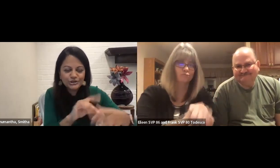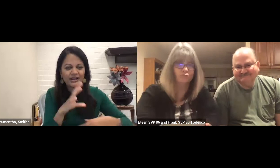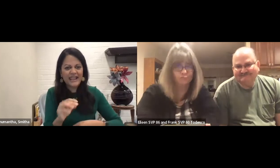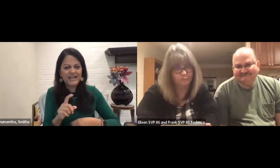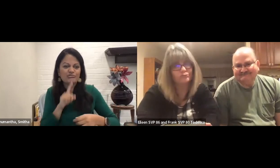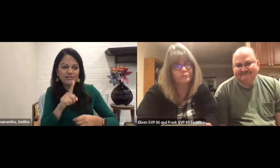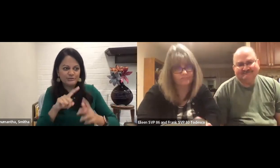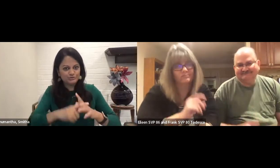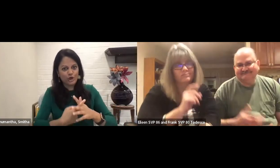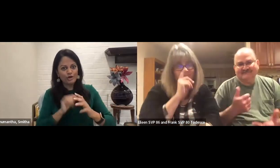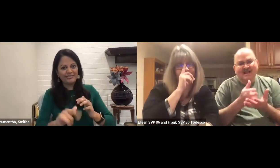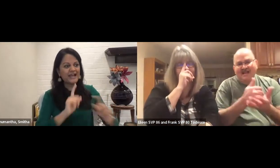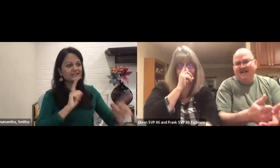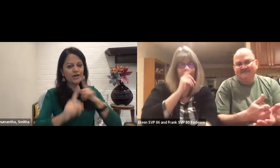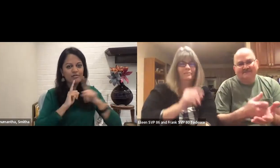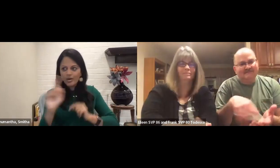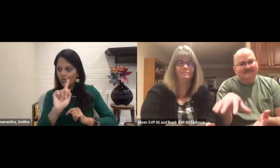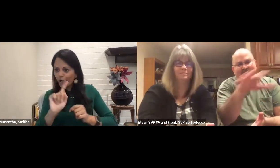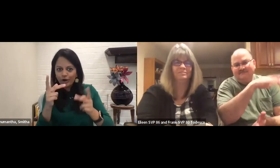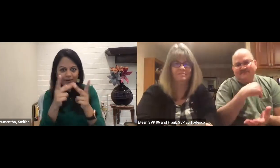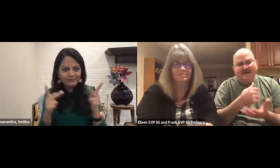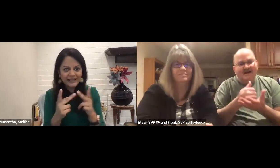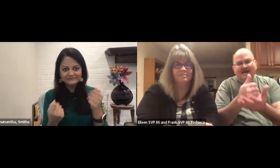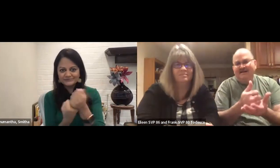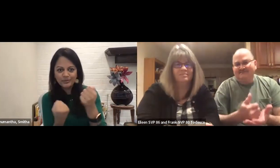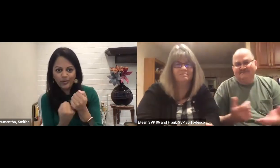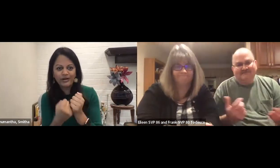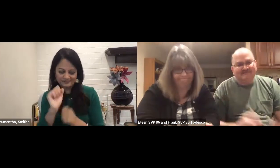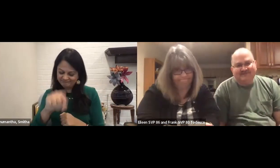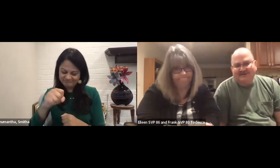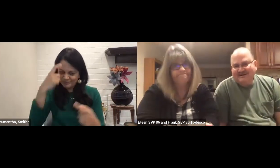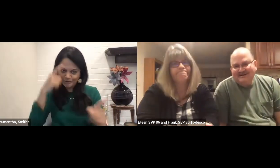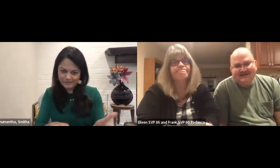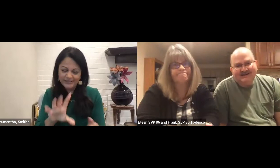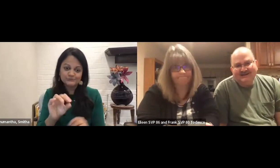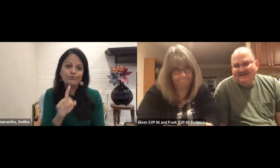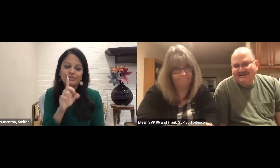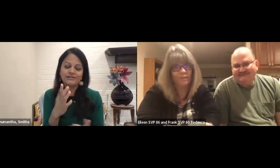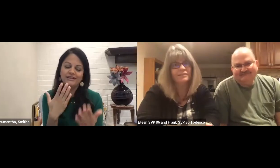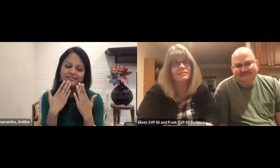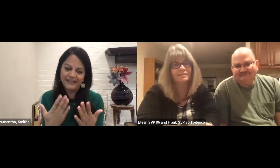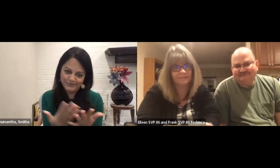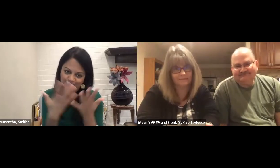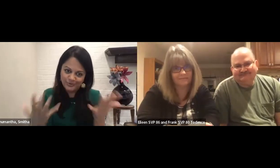I want to thank you for this conversation and for starting the conversation and where people can find support